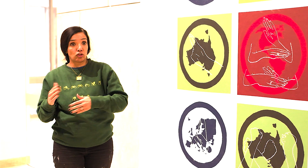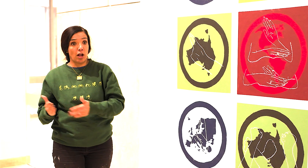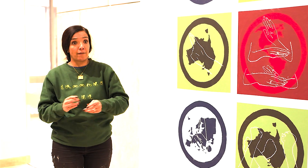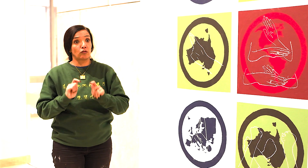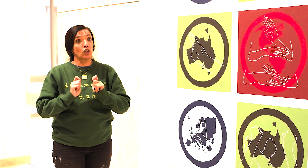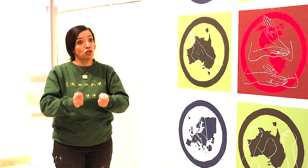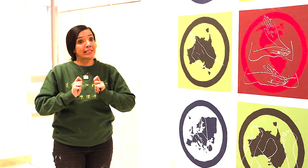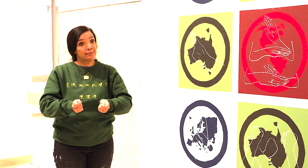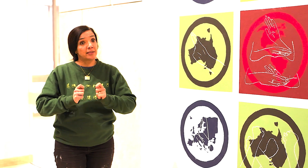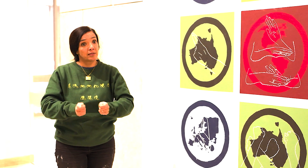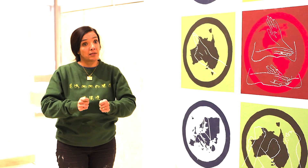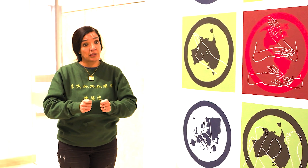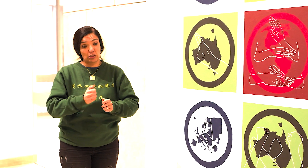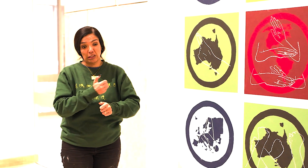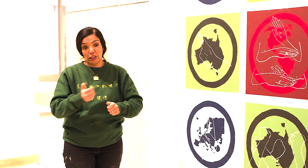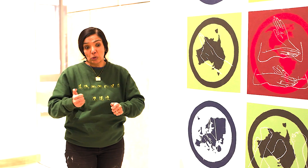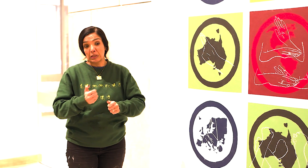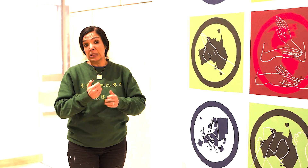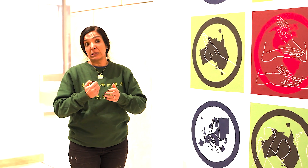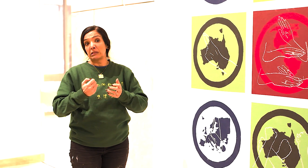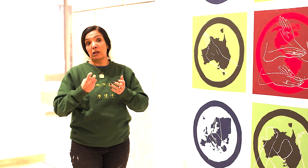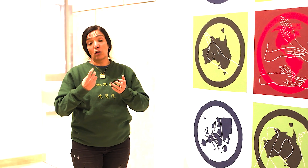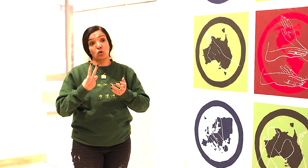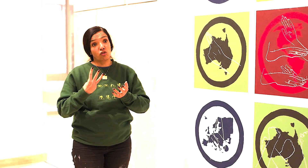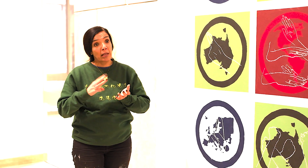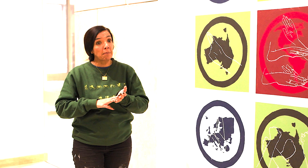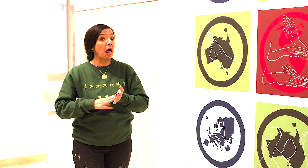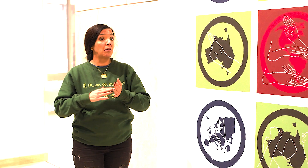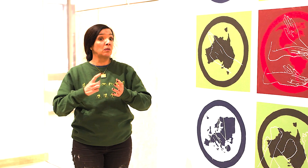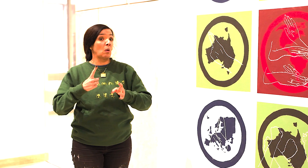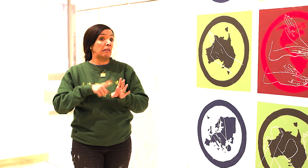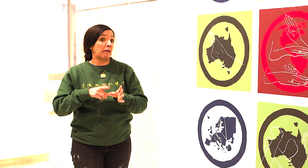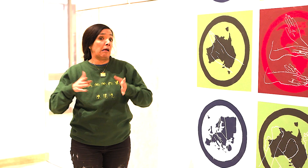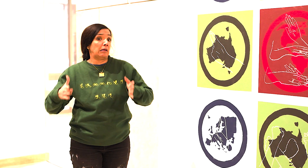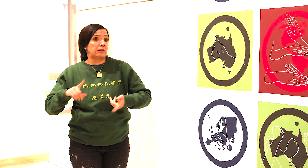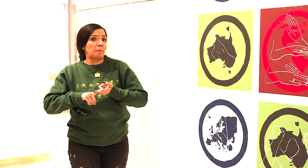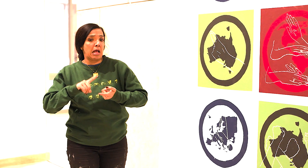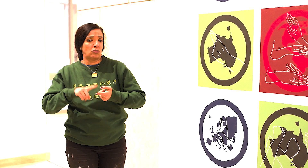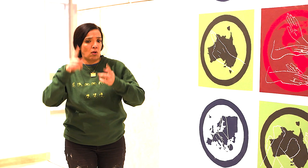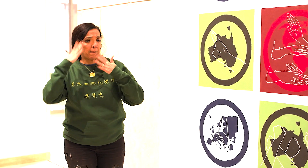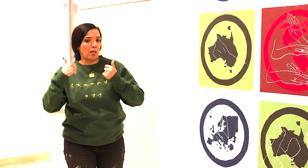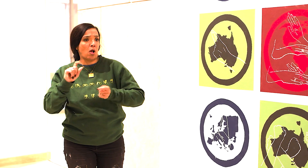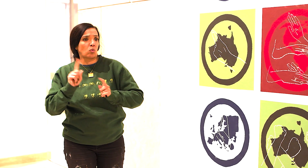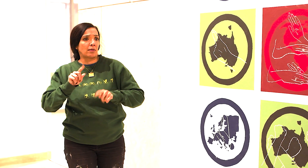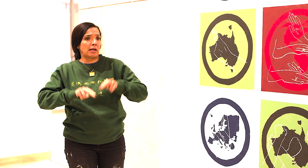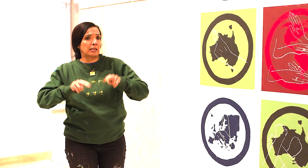So, they are all treated for a period of 6 weeks or 3 months or a year, even-- it depends on